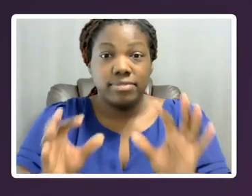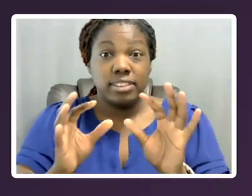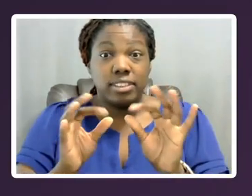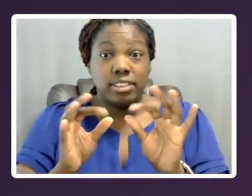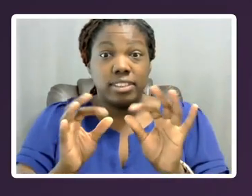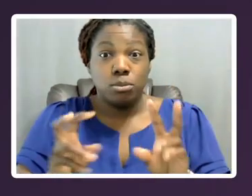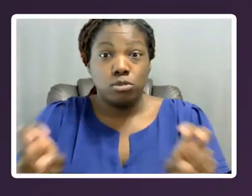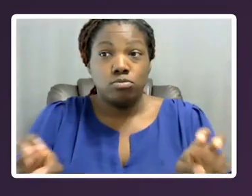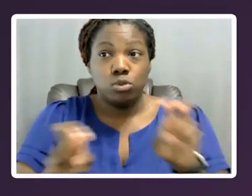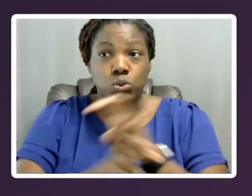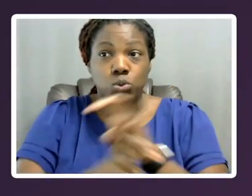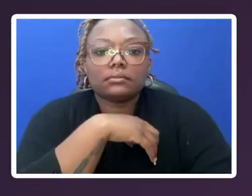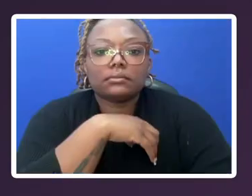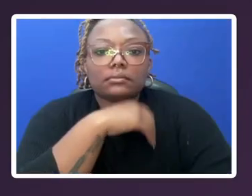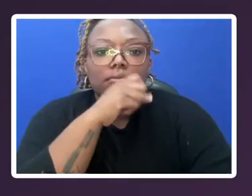[video presentation ends] Renee Gokey: